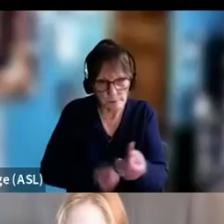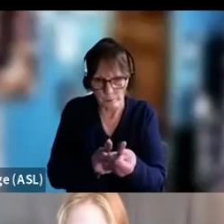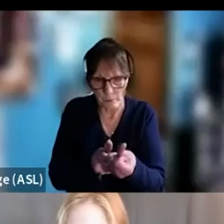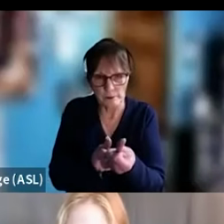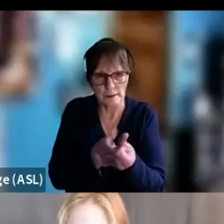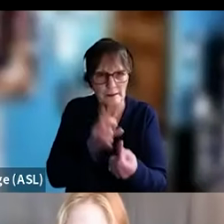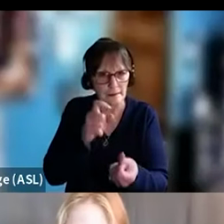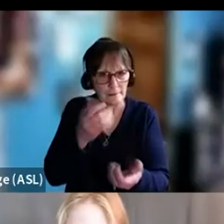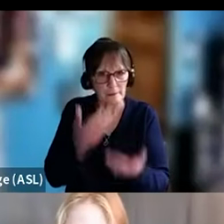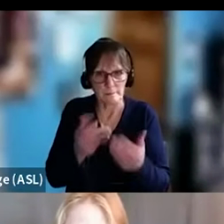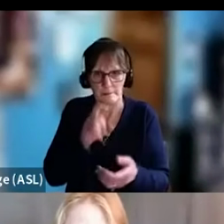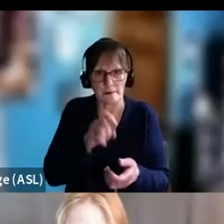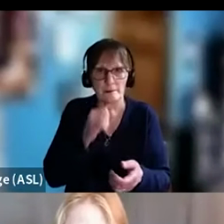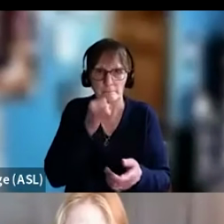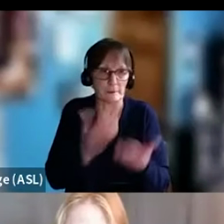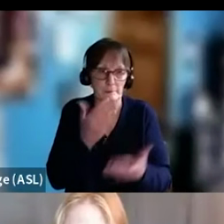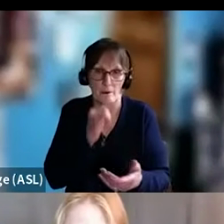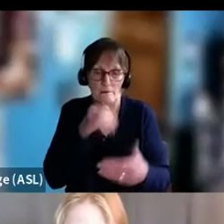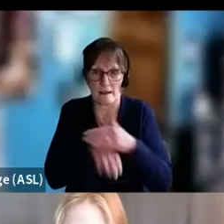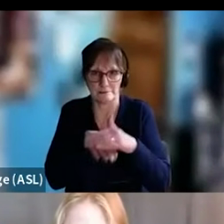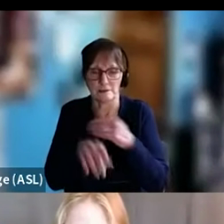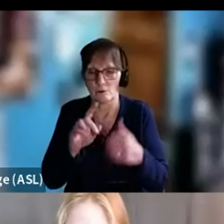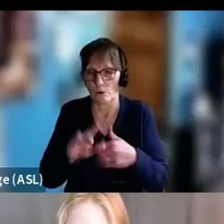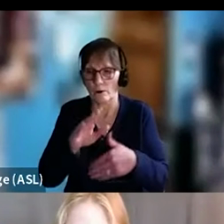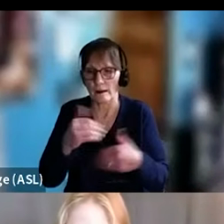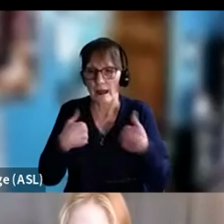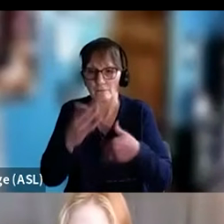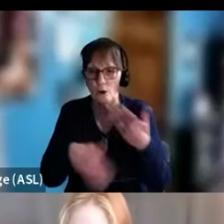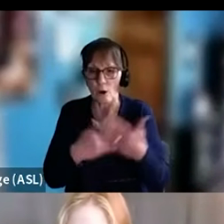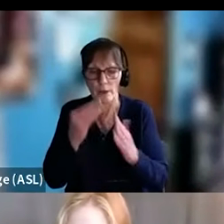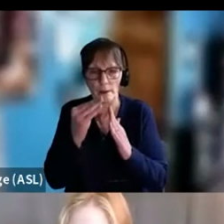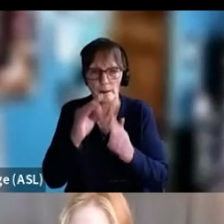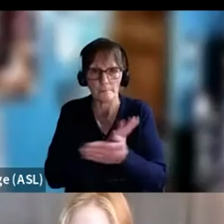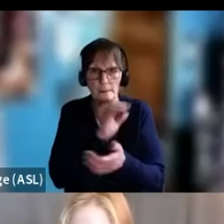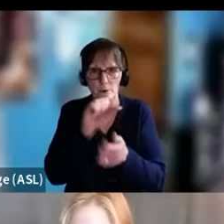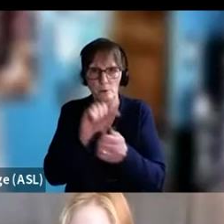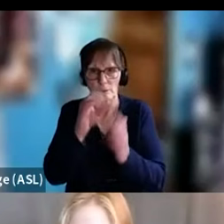that they might not be accessing or might not have all the paperwork filled out or other documents that they would need